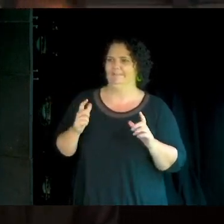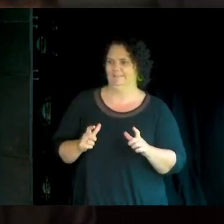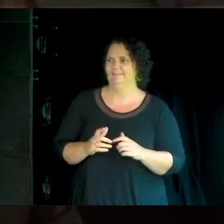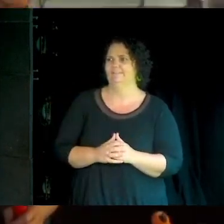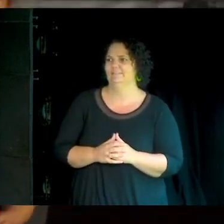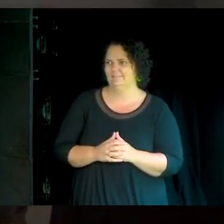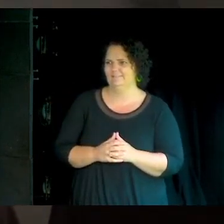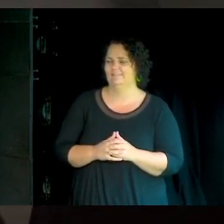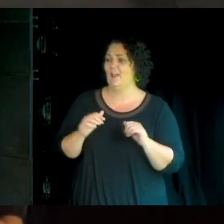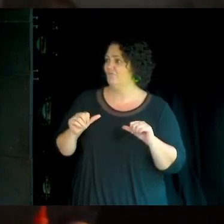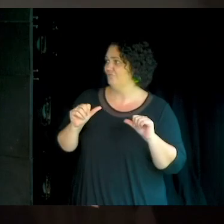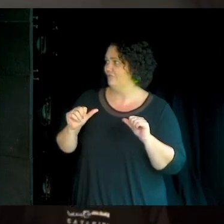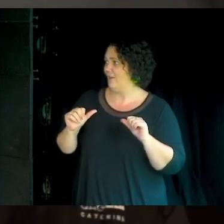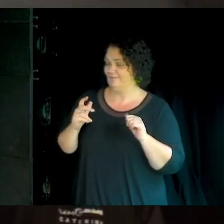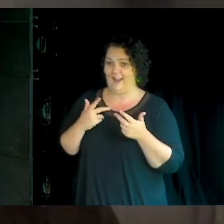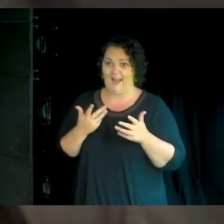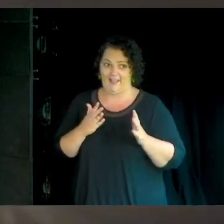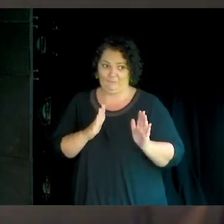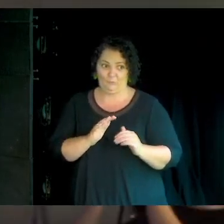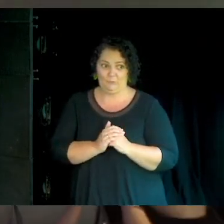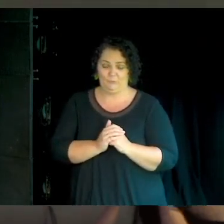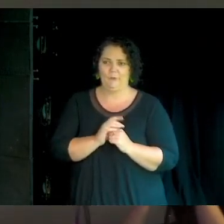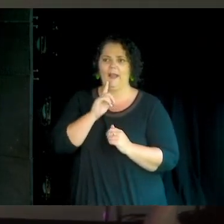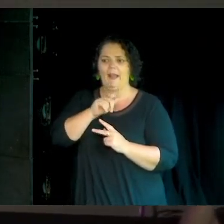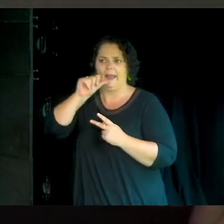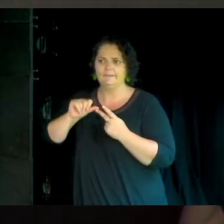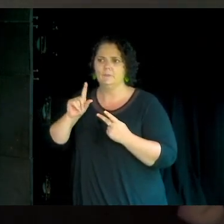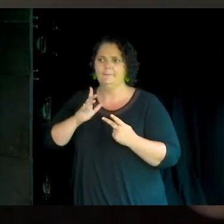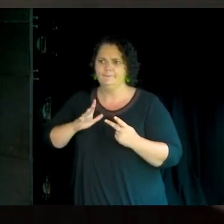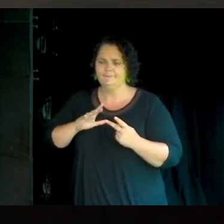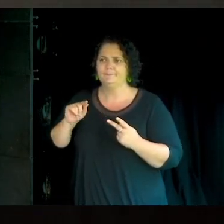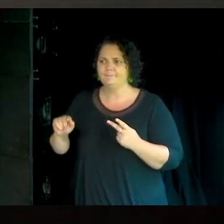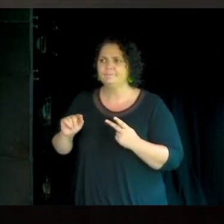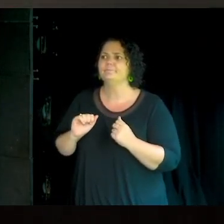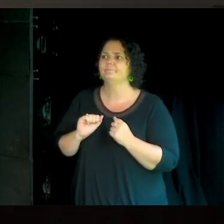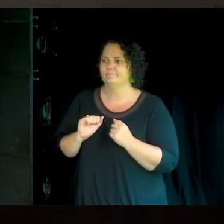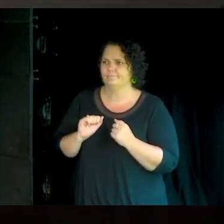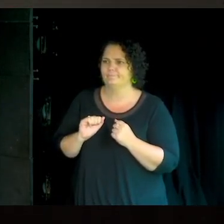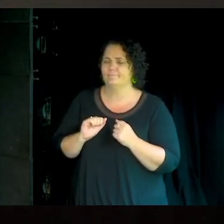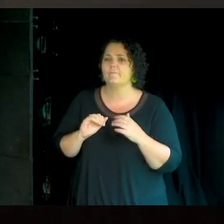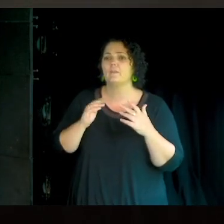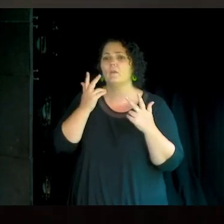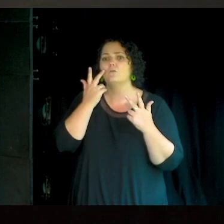I'll leave it to you and then the next step I'm going to do is put some flour sorry it's a bit